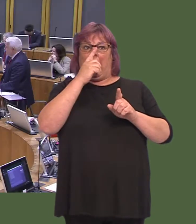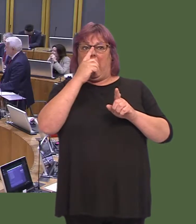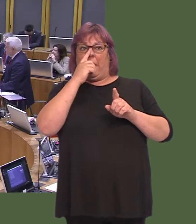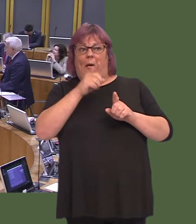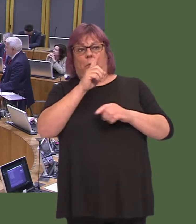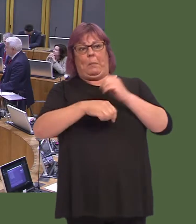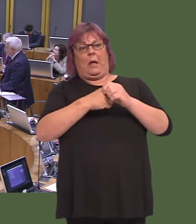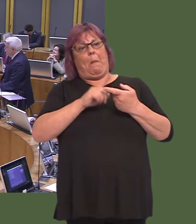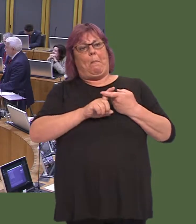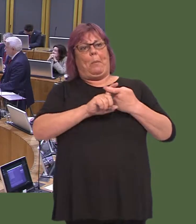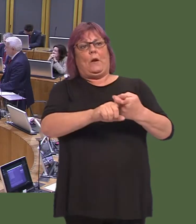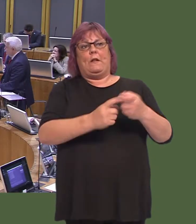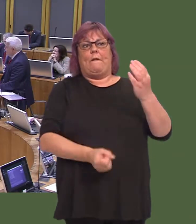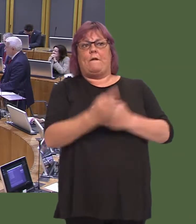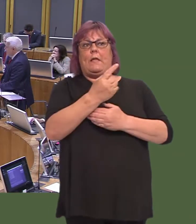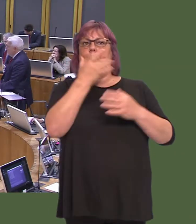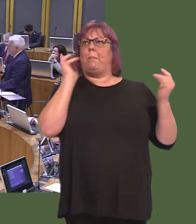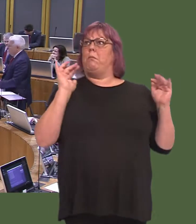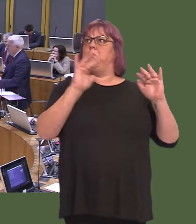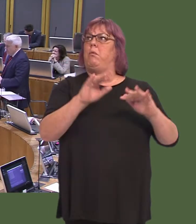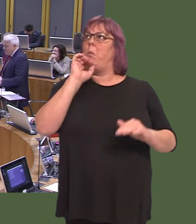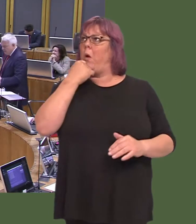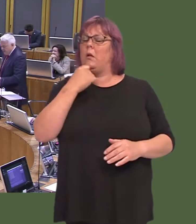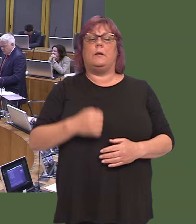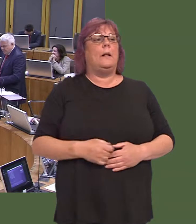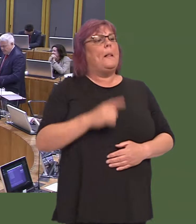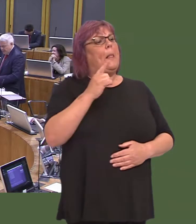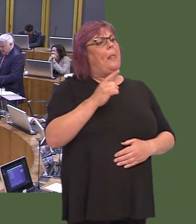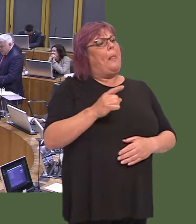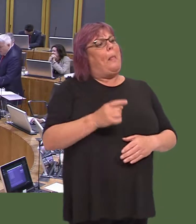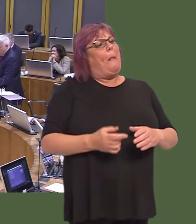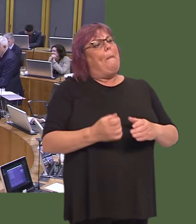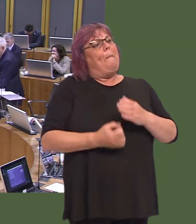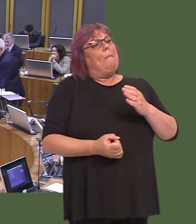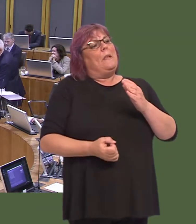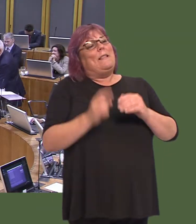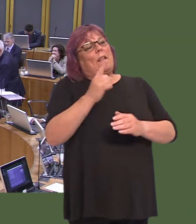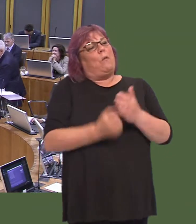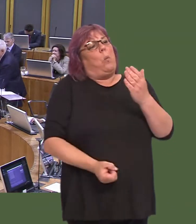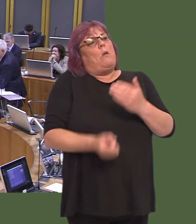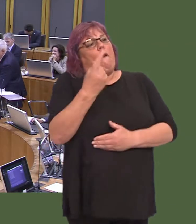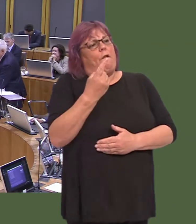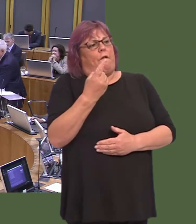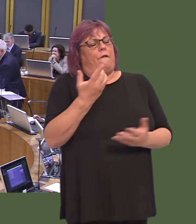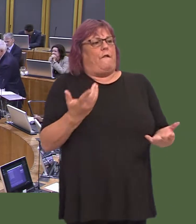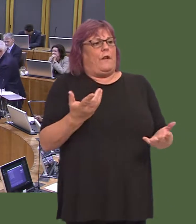event that could bring real national benefits? Carwyn Jones AM: The major events funding is there for one-off events, not for continuous revenue funding.